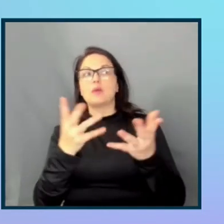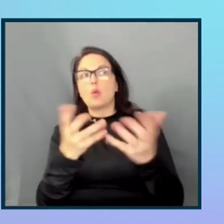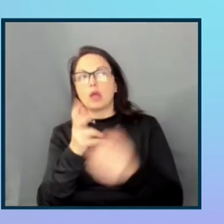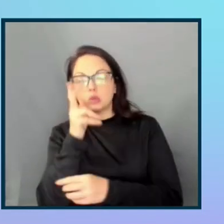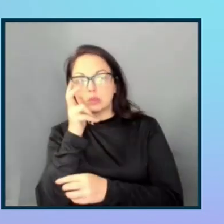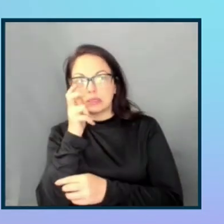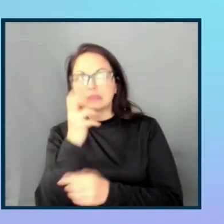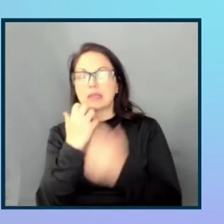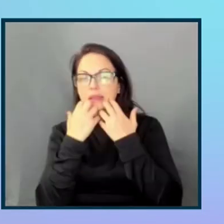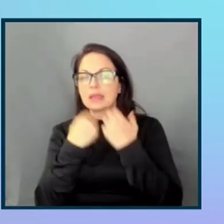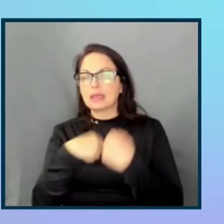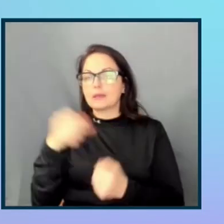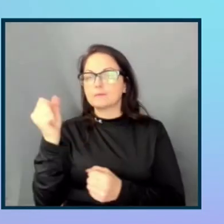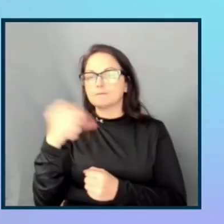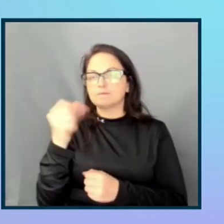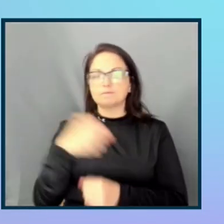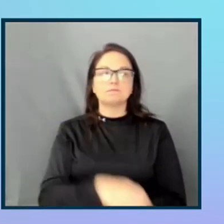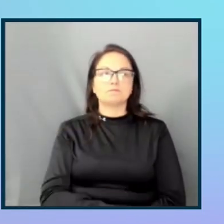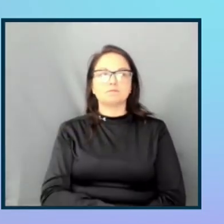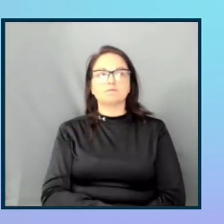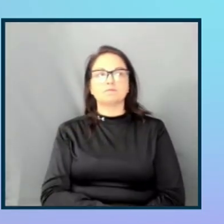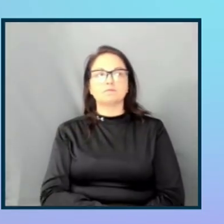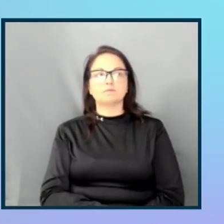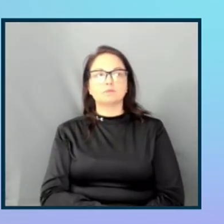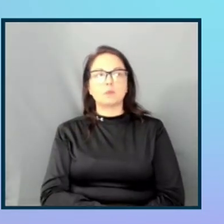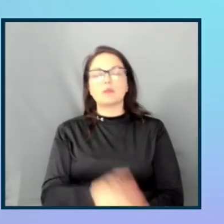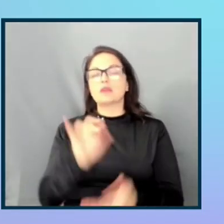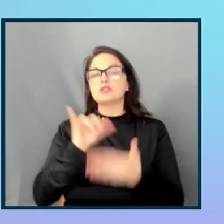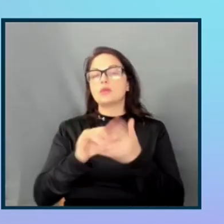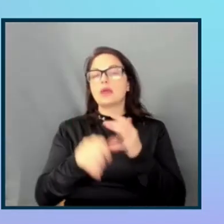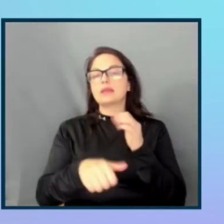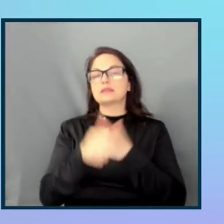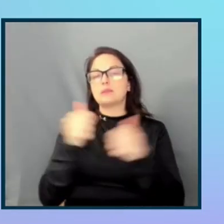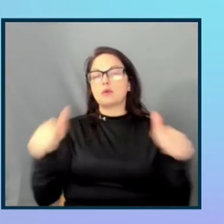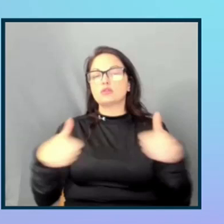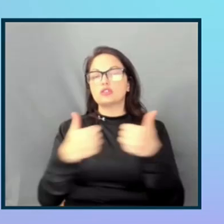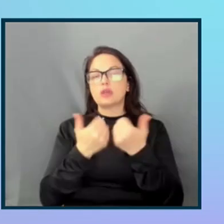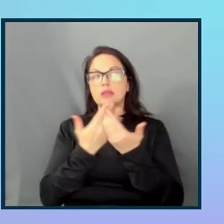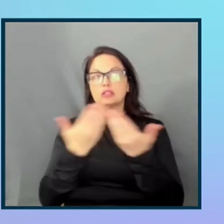And I think that's kind of the most challenging thing, is to step out your own comfort zone.